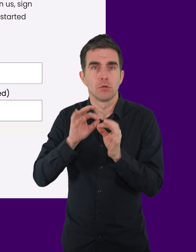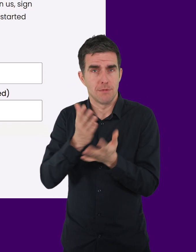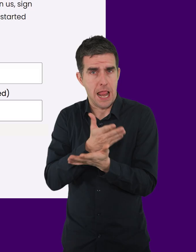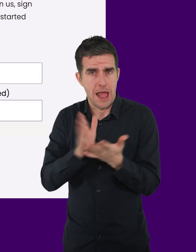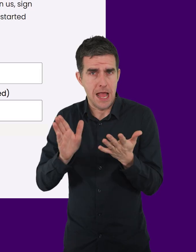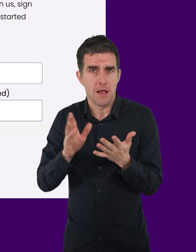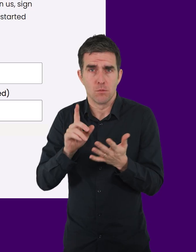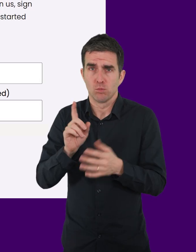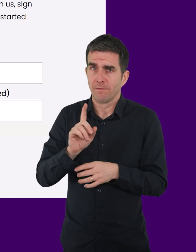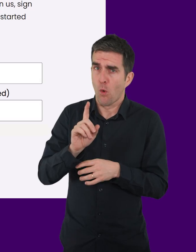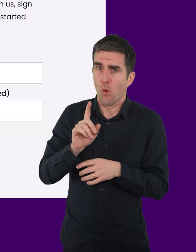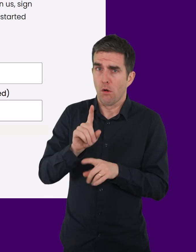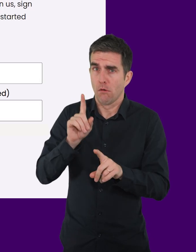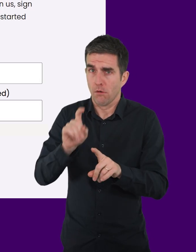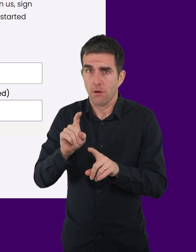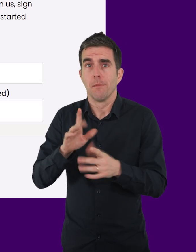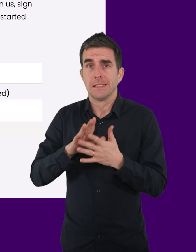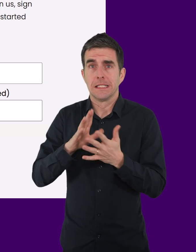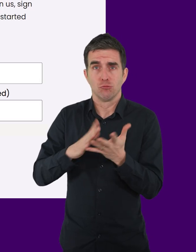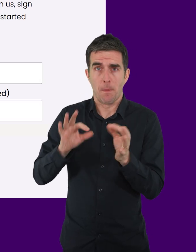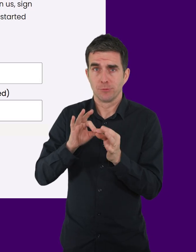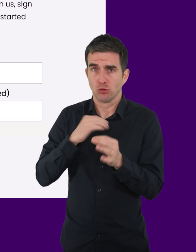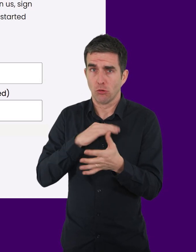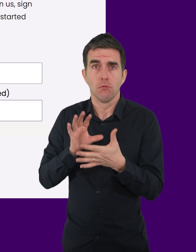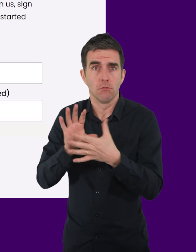to make it clear that submitting the form subscribes the person.